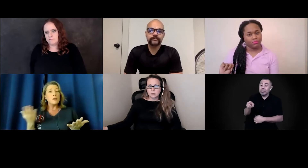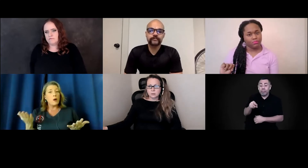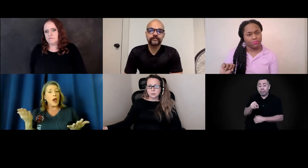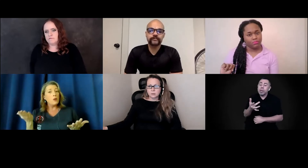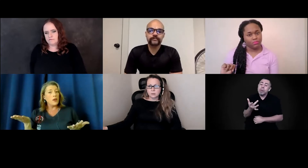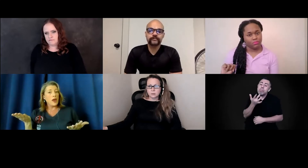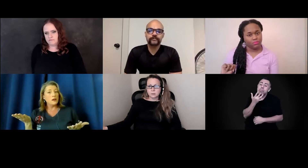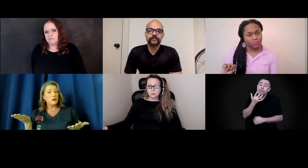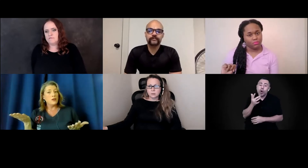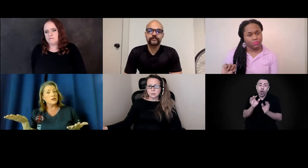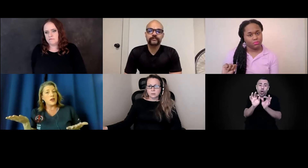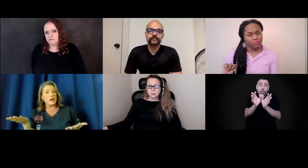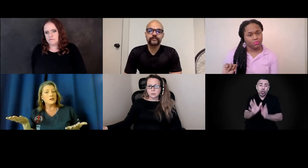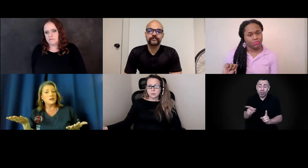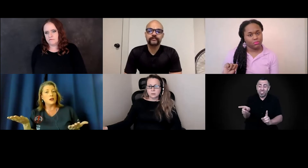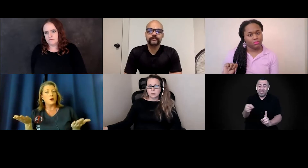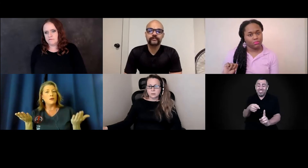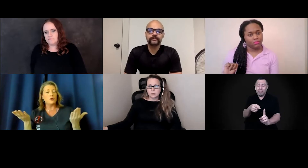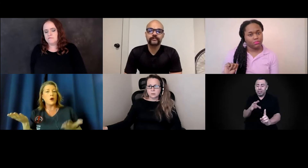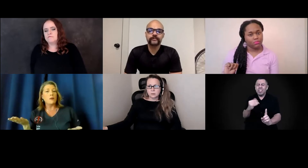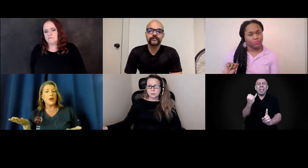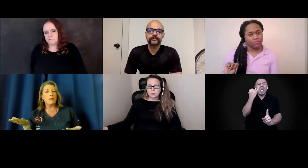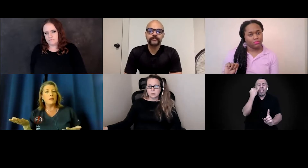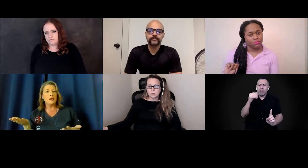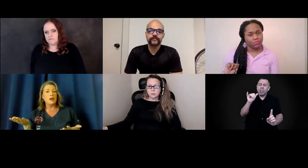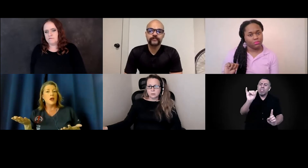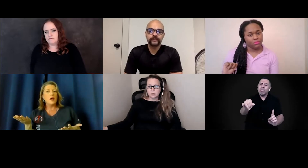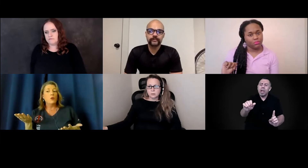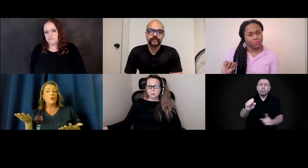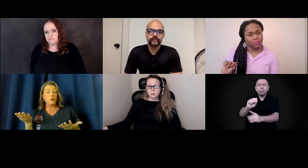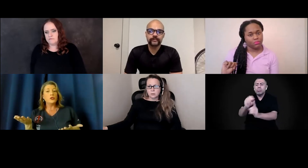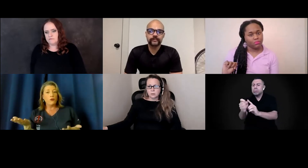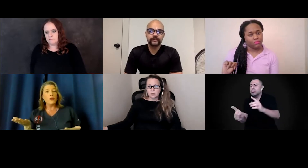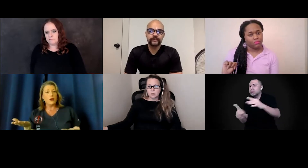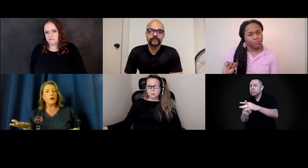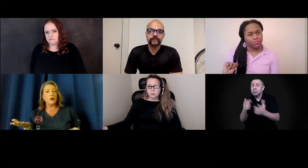about how would they handle this case if a trauma came in, would you feel like you could